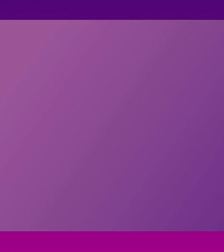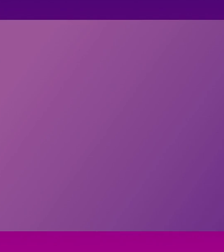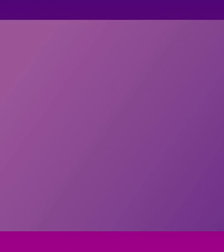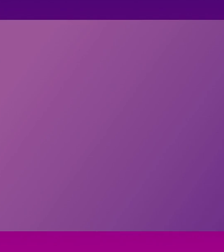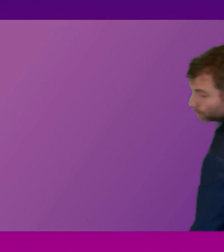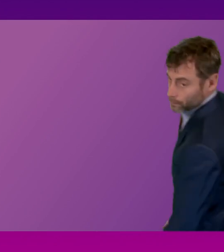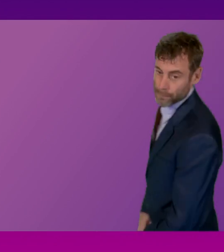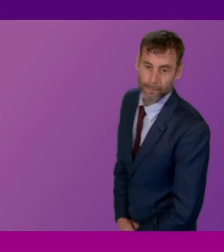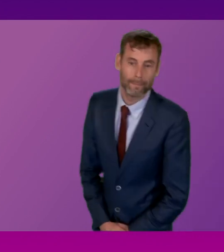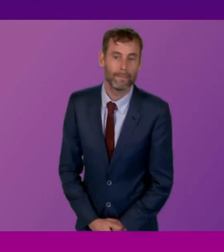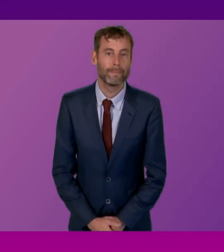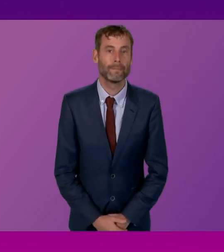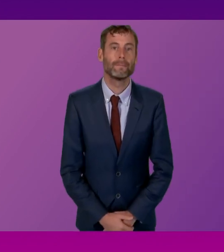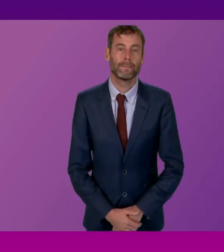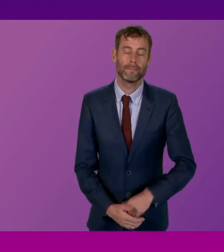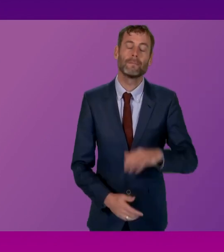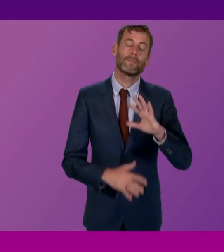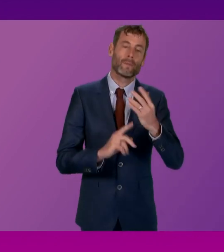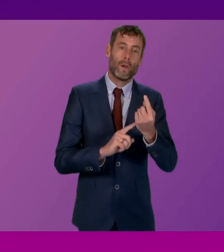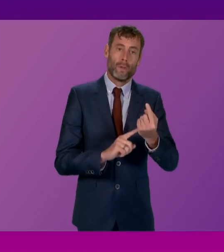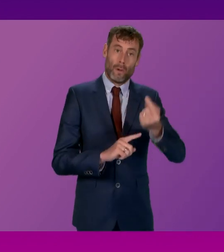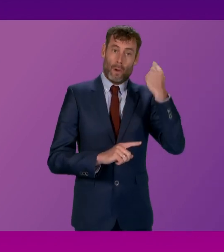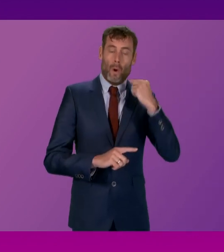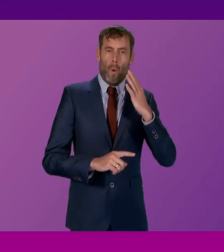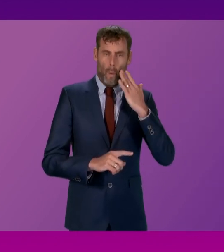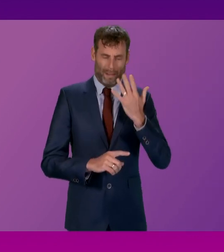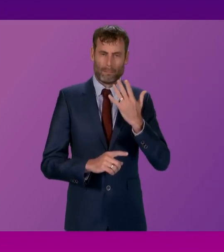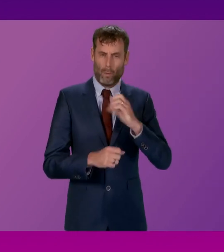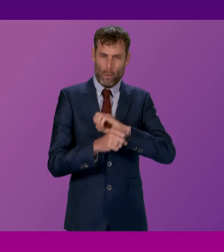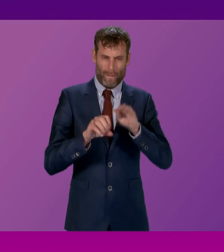During the worst of the Covid-19 pandemic in Scotland, thousands of people died.